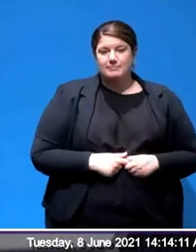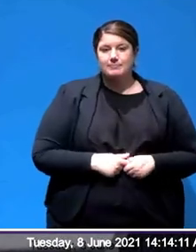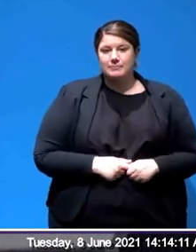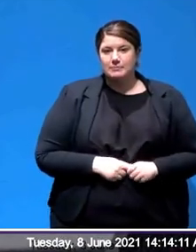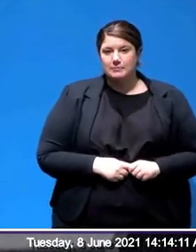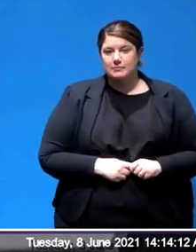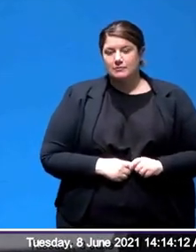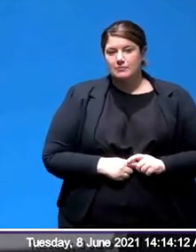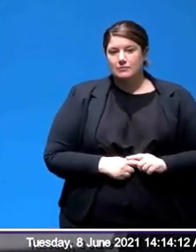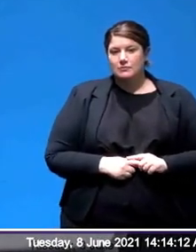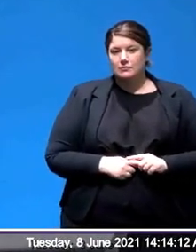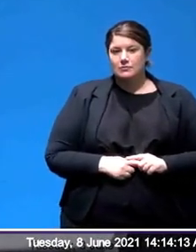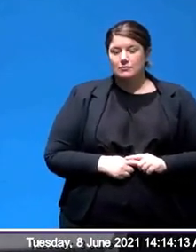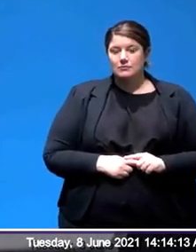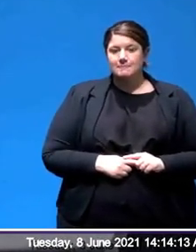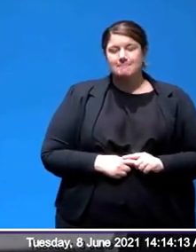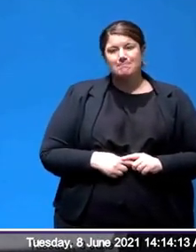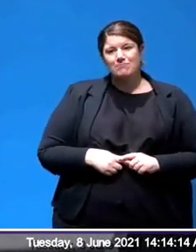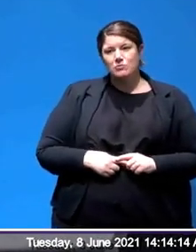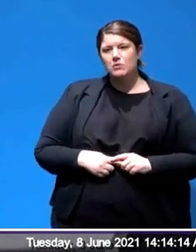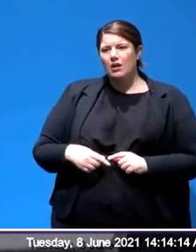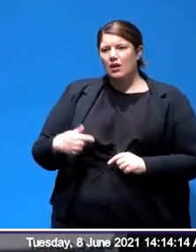I would like to really understand how this was categorised as "insignificant".